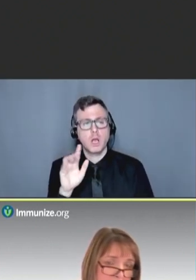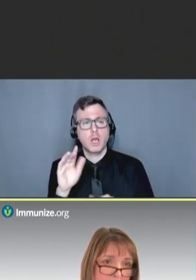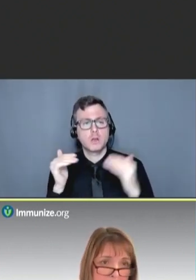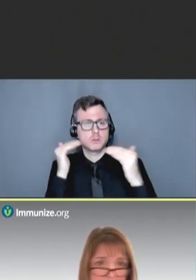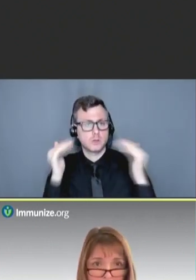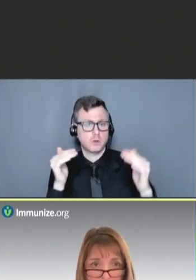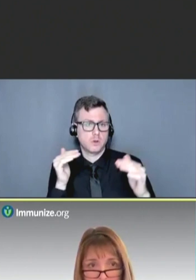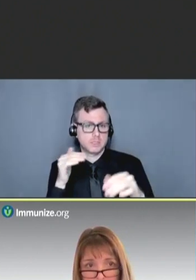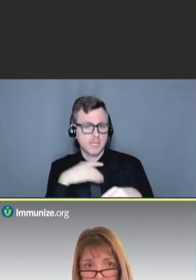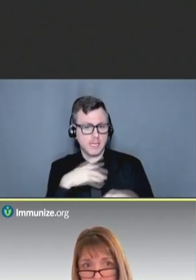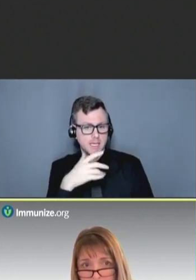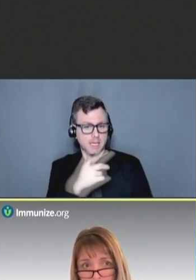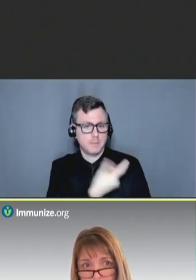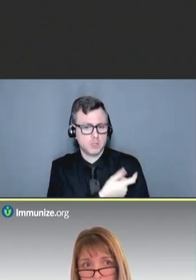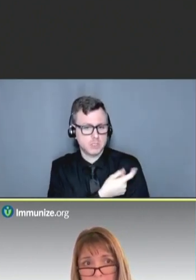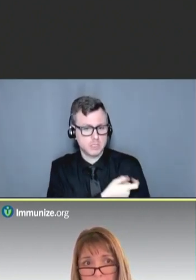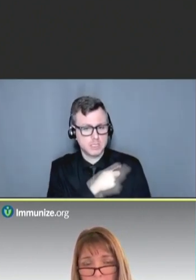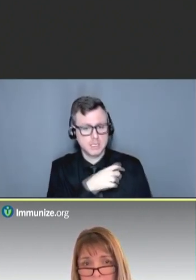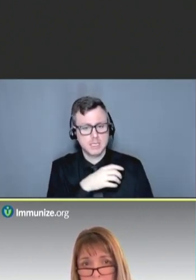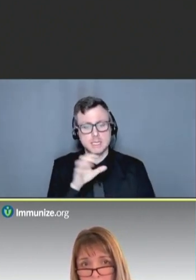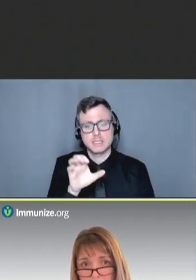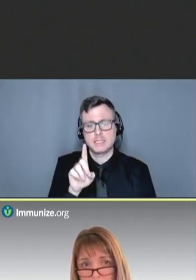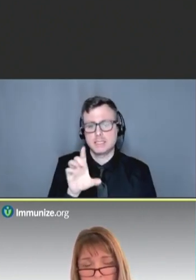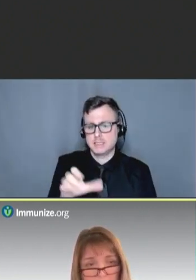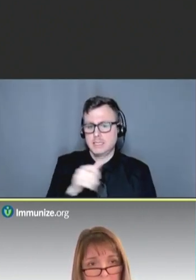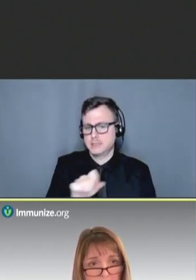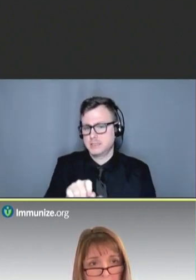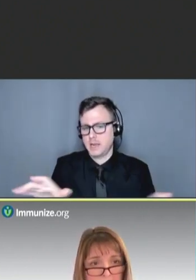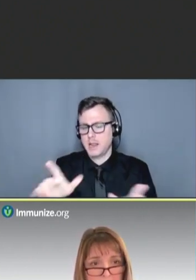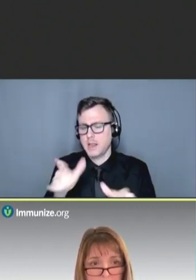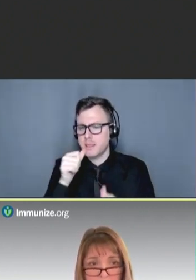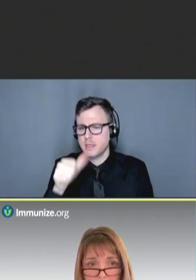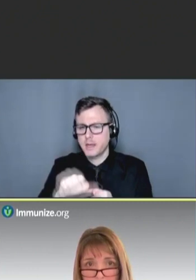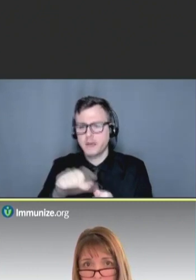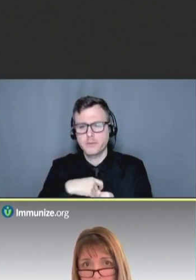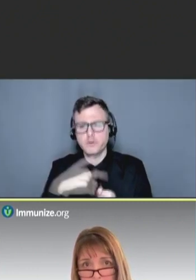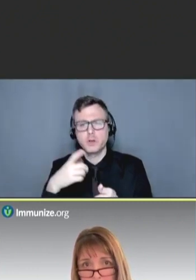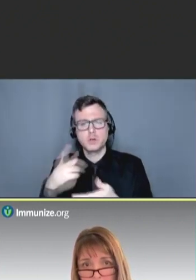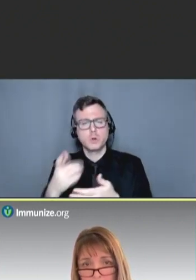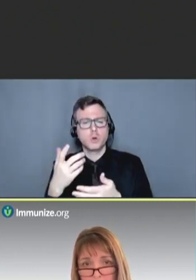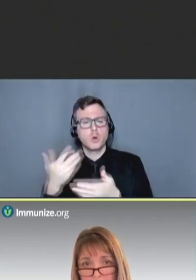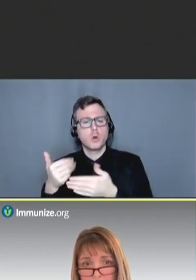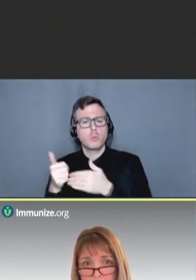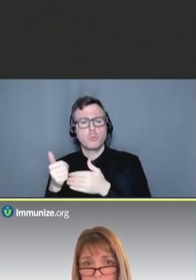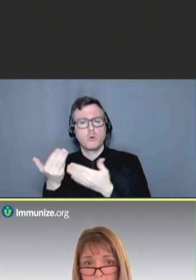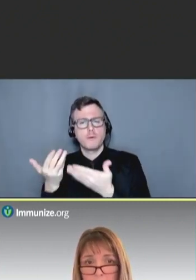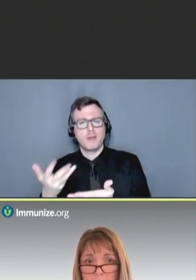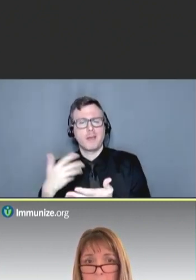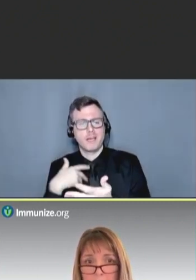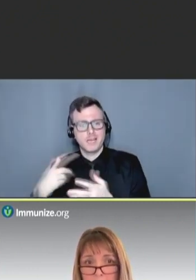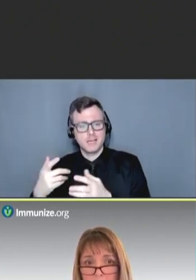CDC sent out a letter also to provider organizations referring to that call to action.